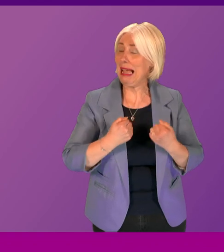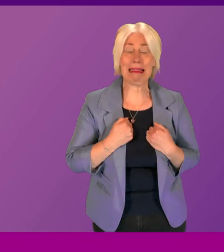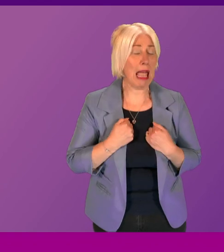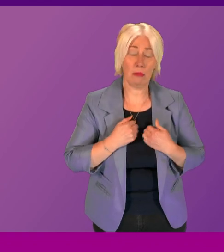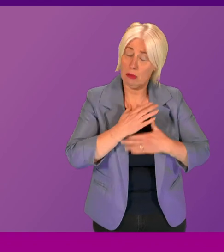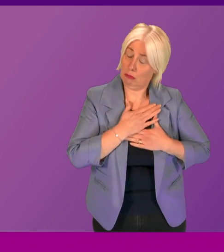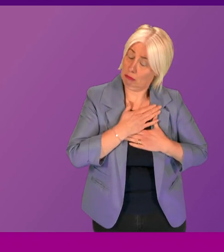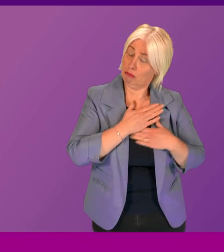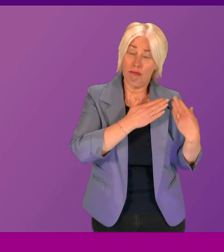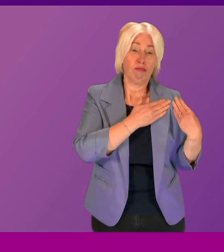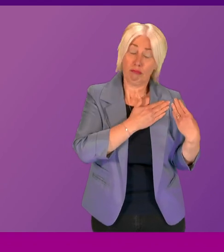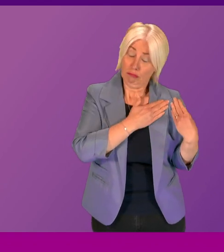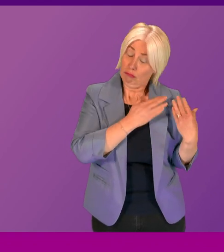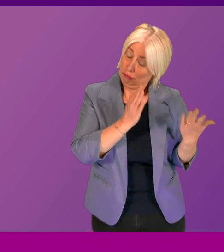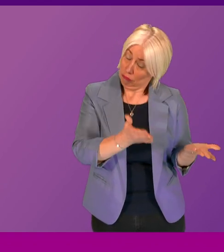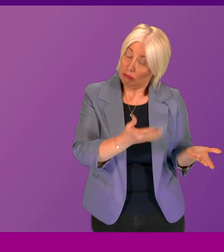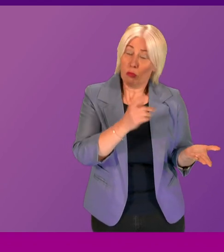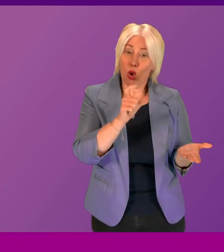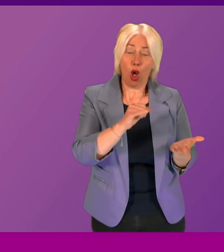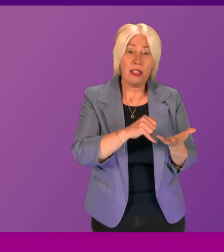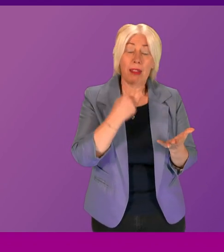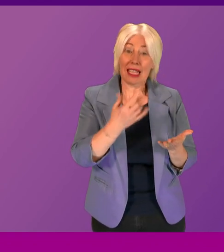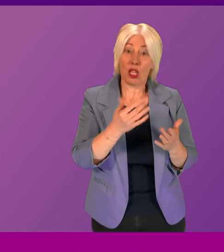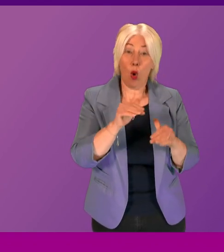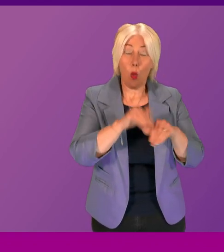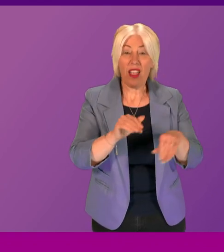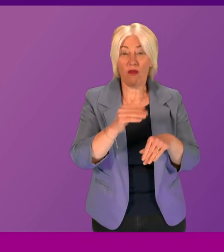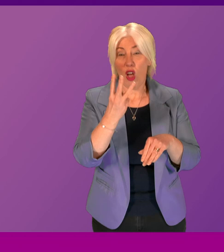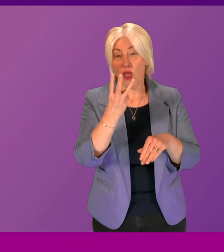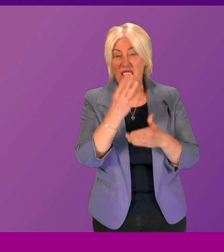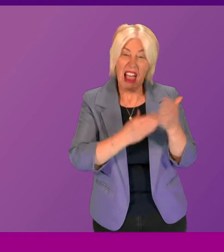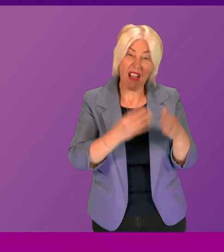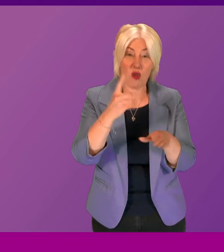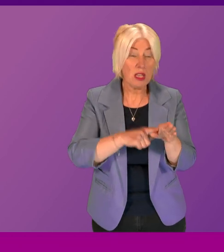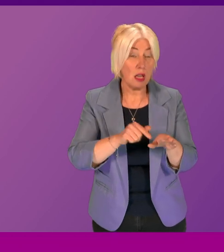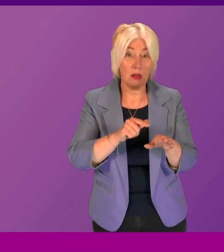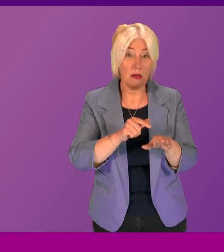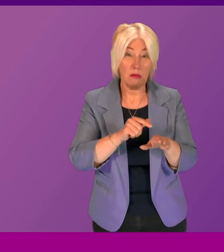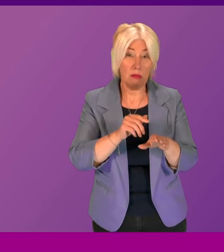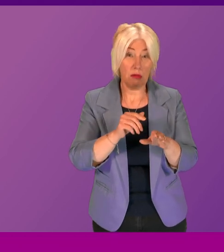Colin Smyth’s point that waiting three and a half or almost four years is simply not acceptable.